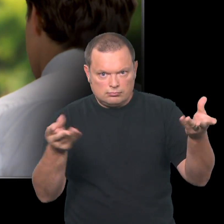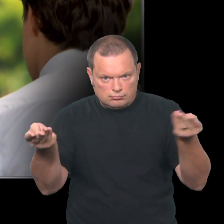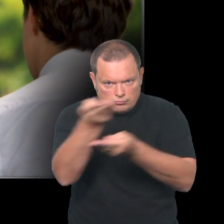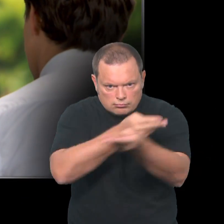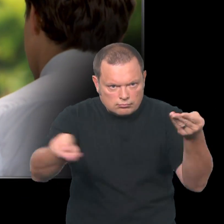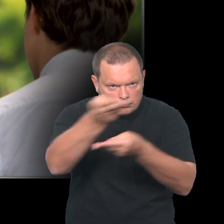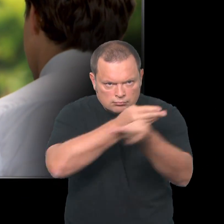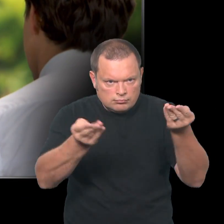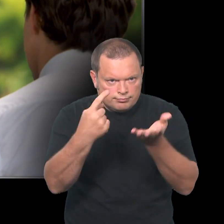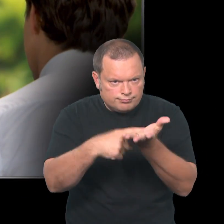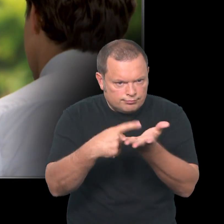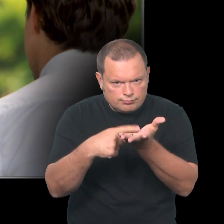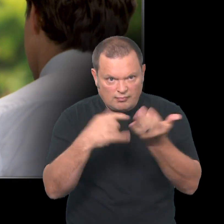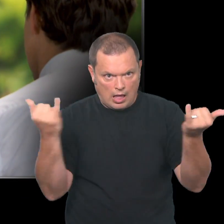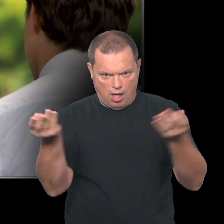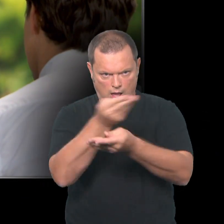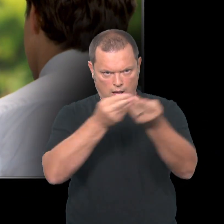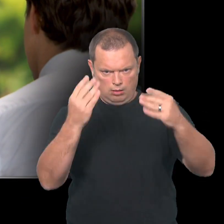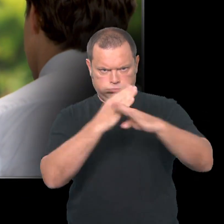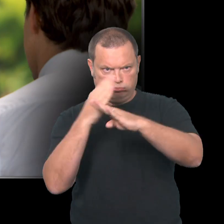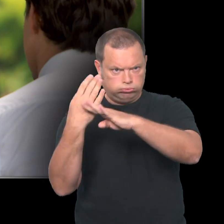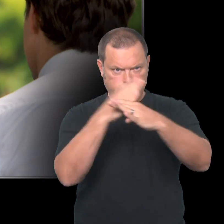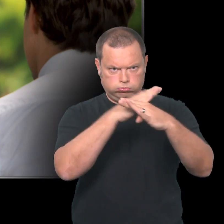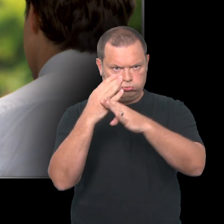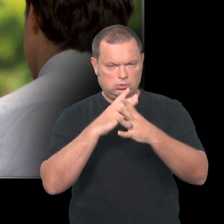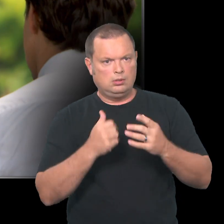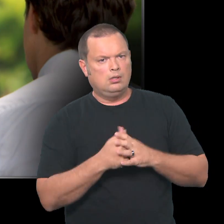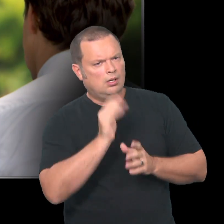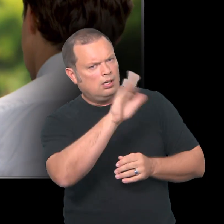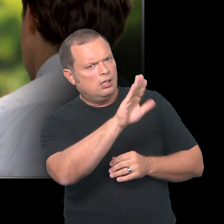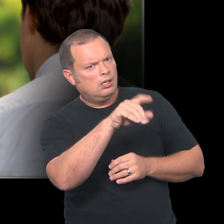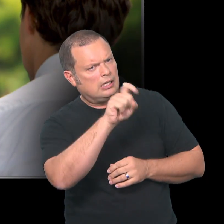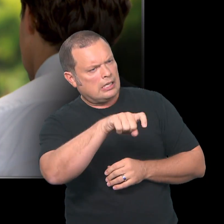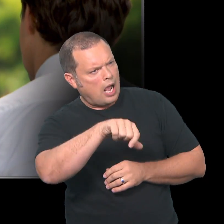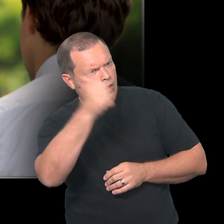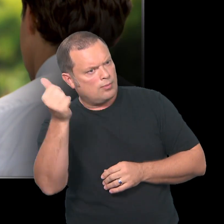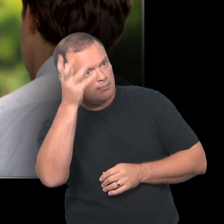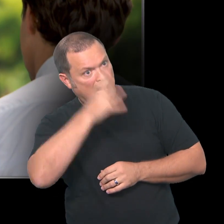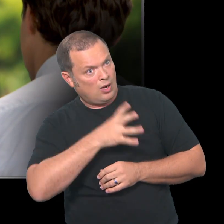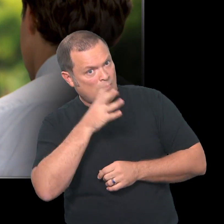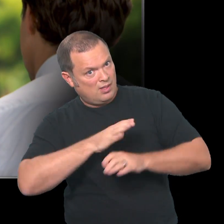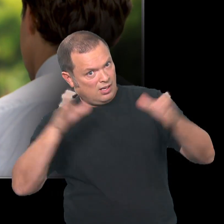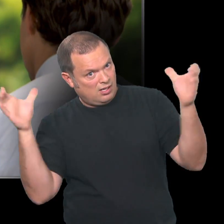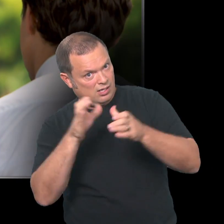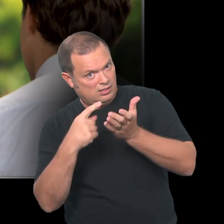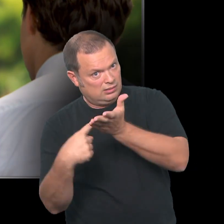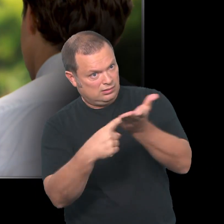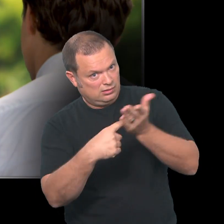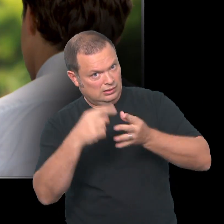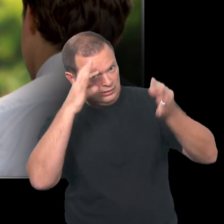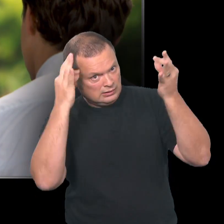about interprovincial trade barriers, about the infrastructure projects they need. So you need all these other men and women at the table